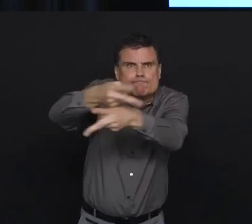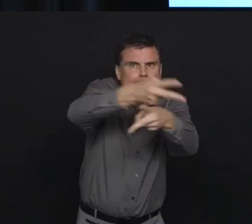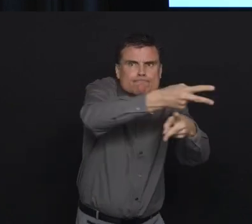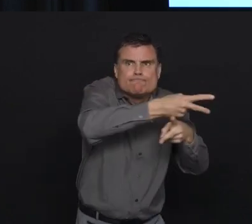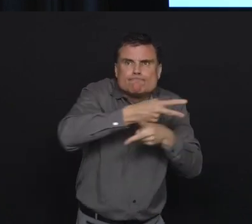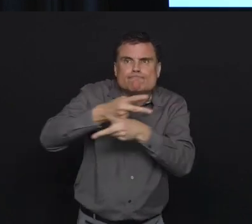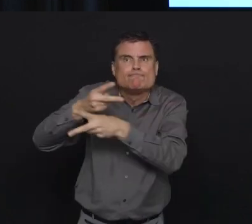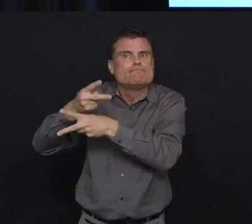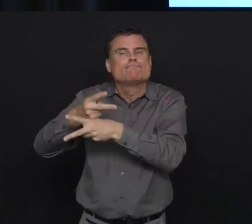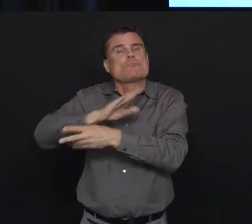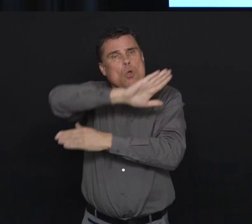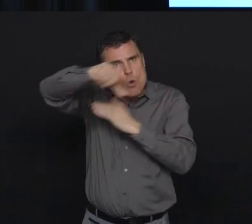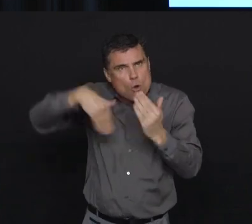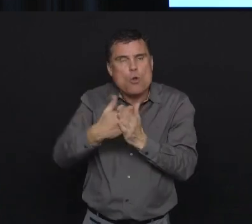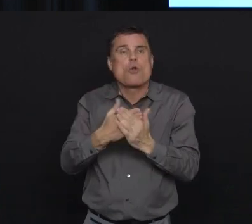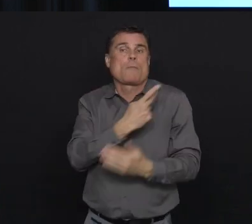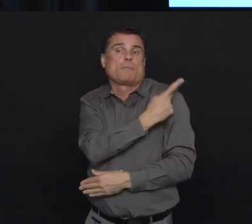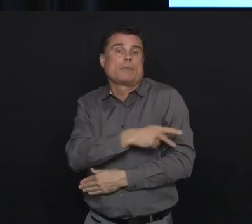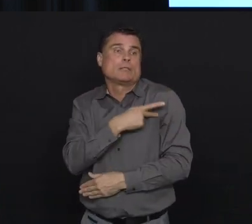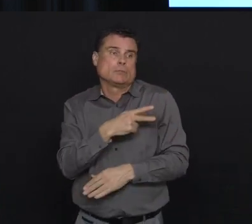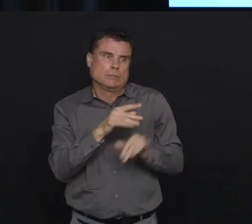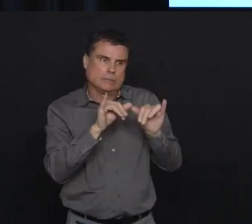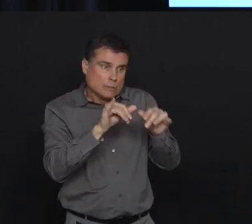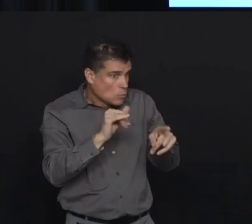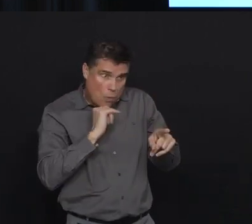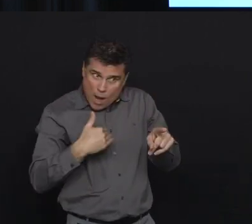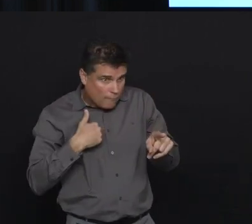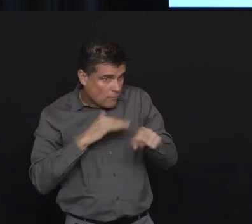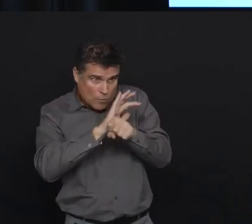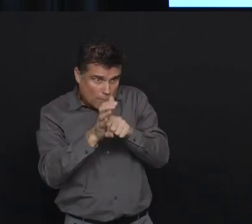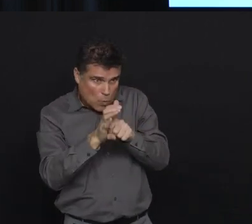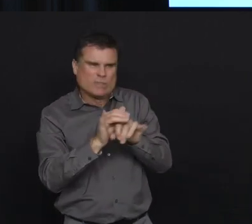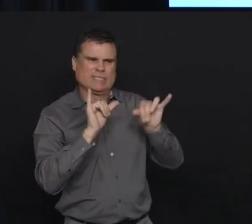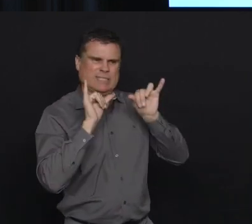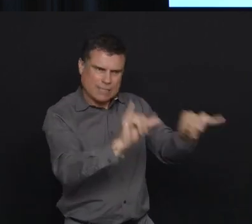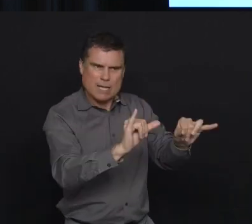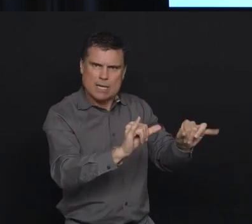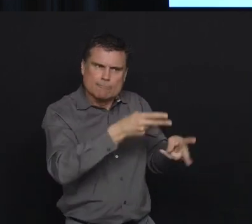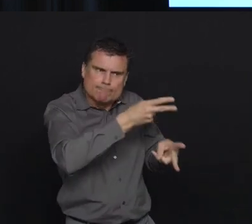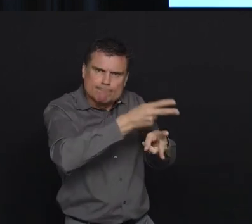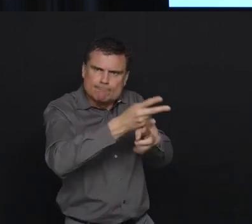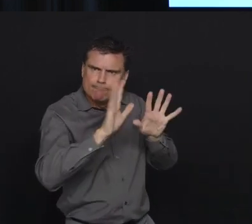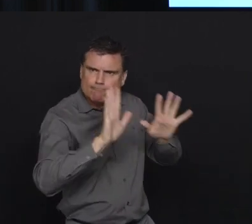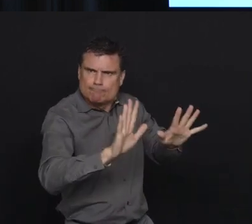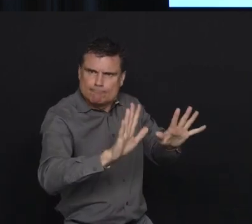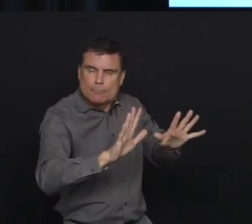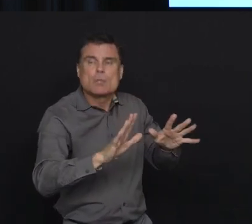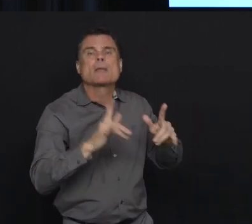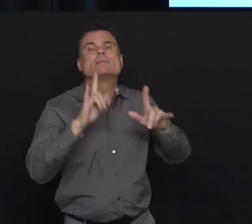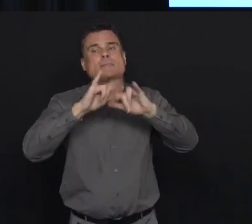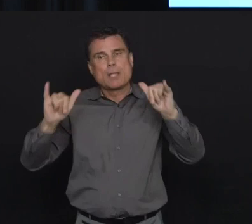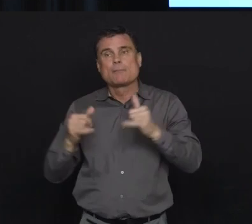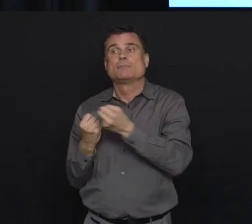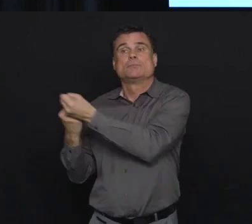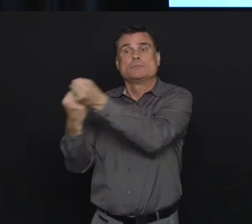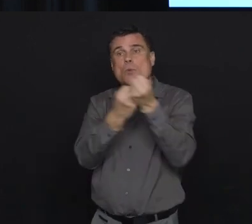and looking at professionals through the surge. I want to think